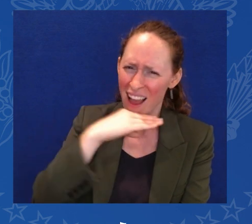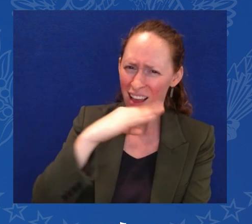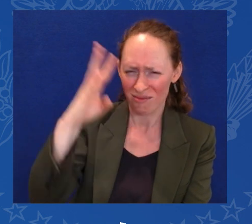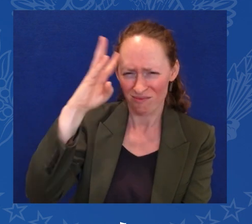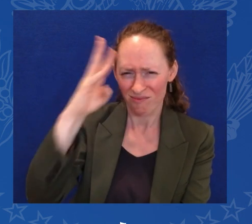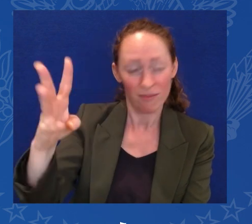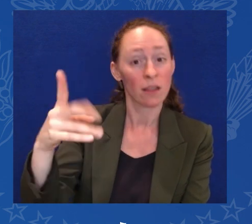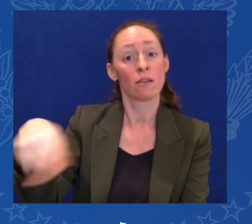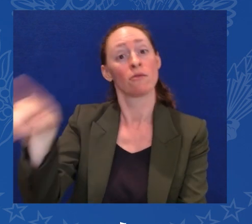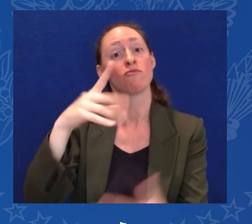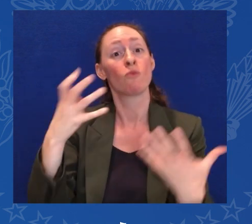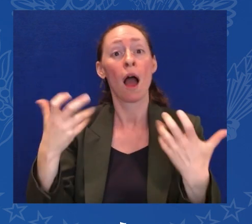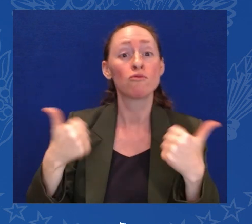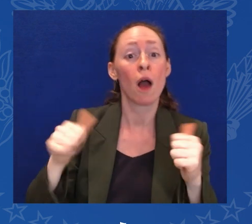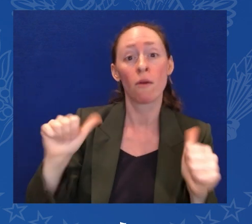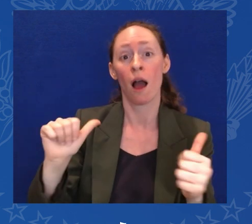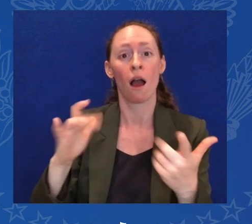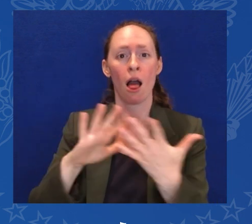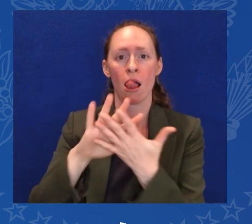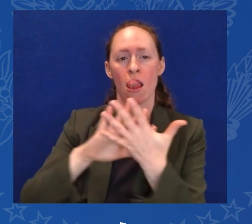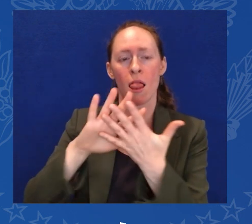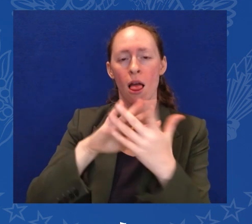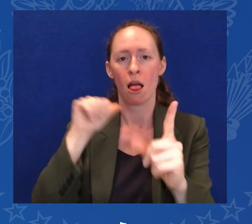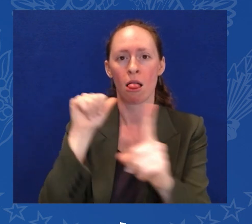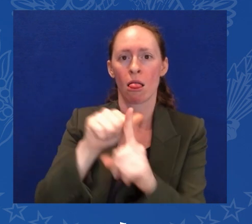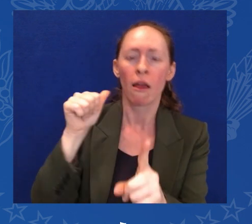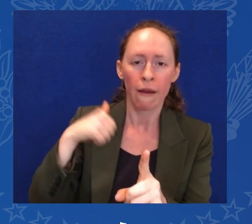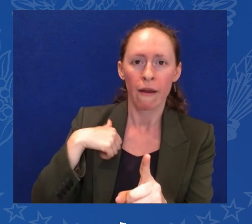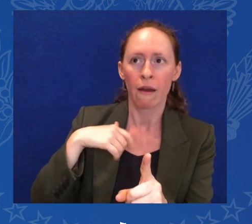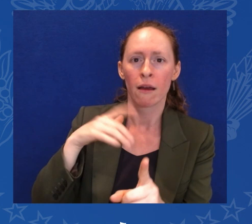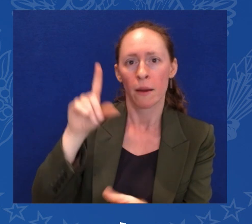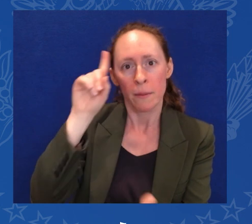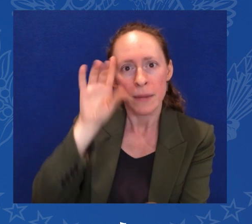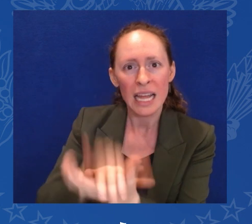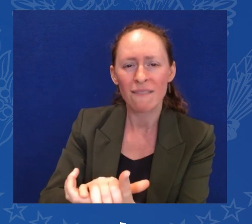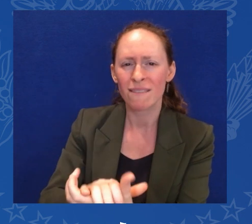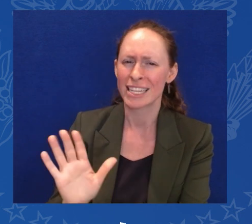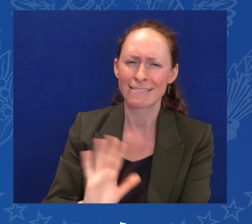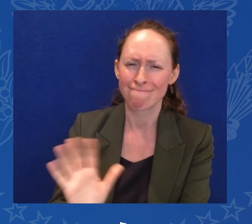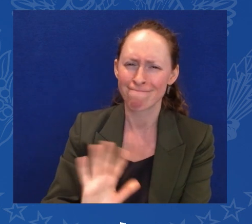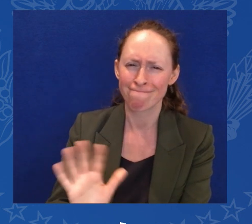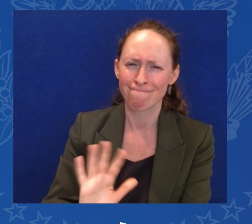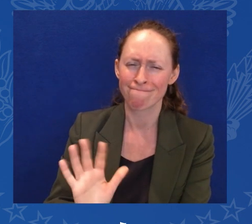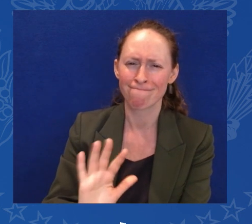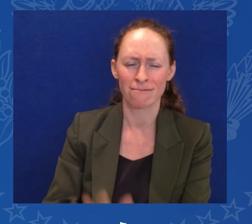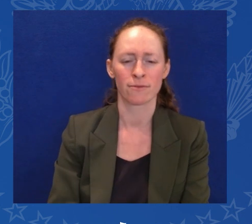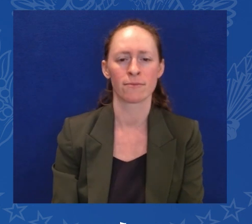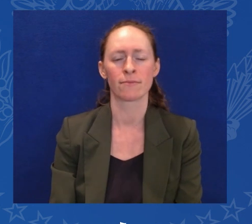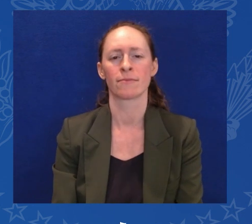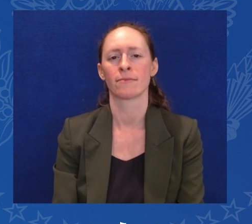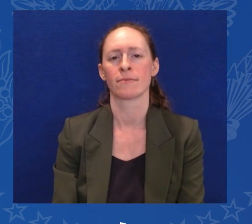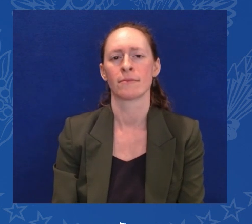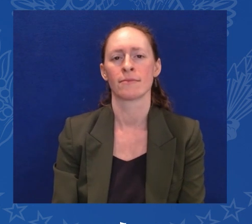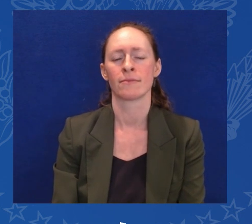Let us not be seduced into believing that somehow we will be better if we forget.